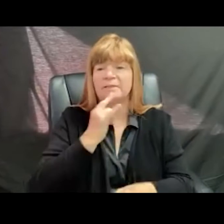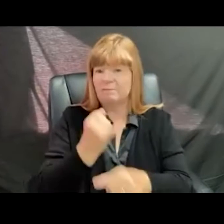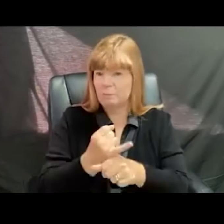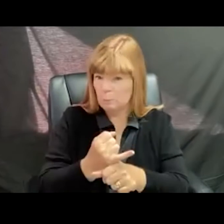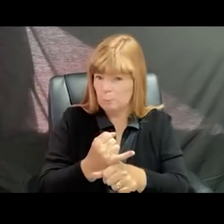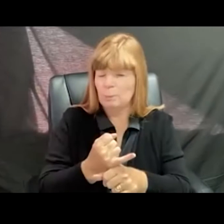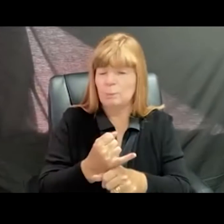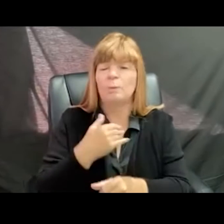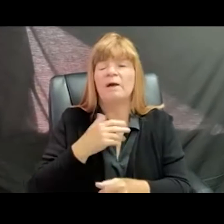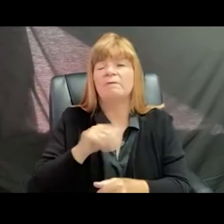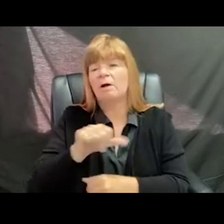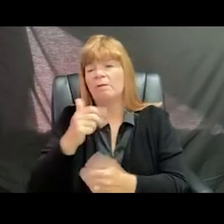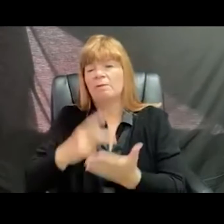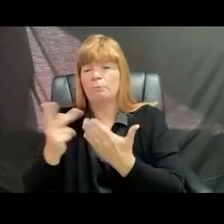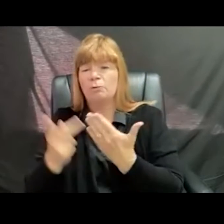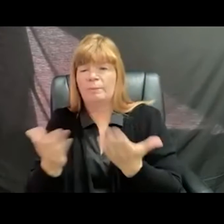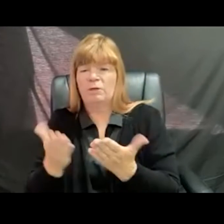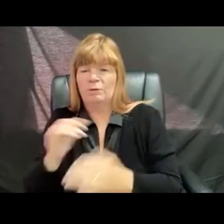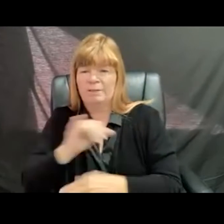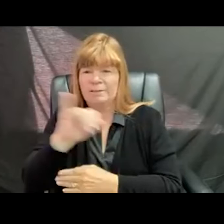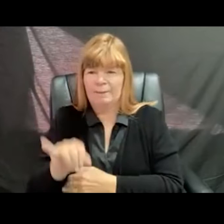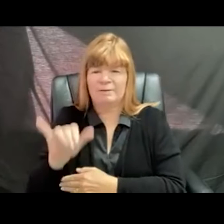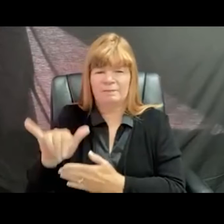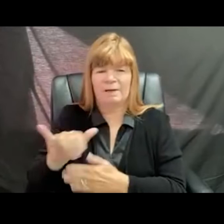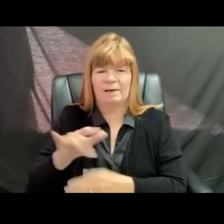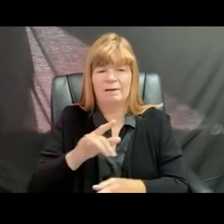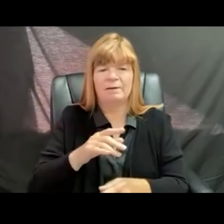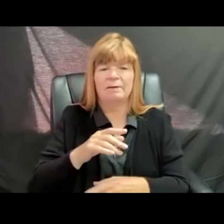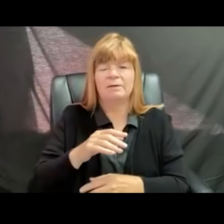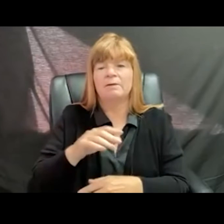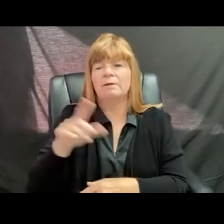underway here in Indianapolis at the Indiana school for the blind and visually impaired